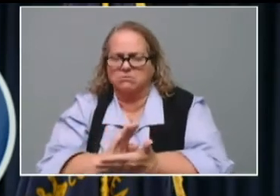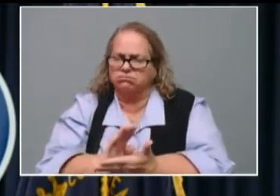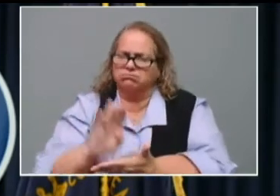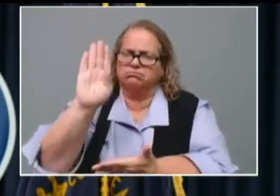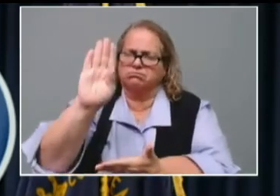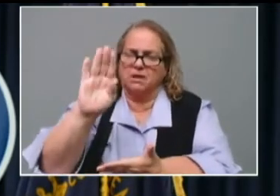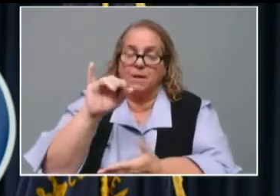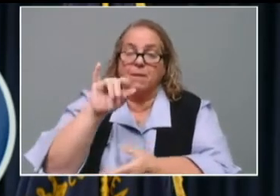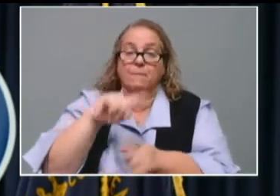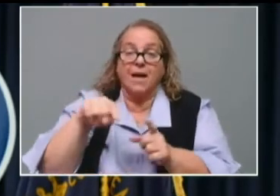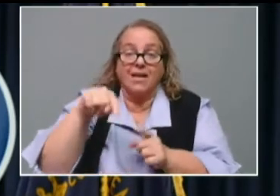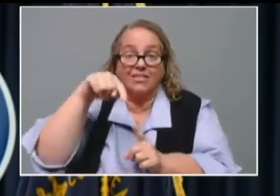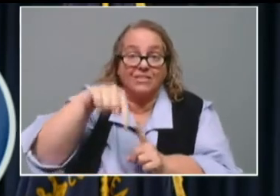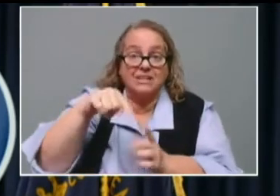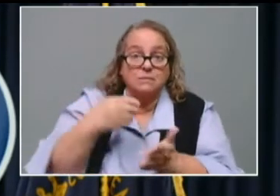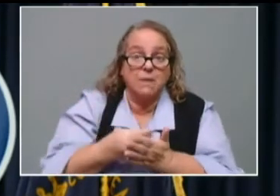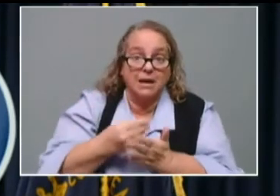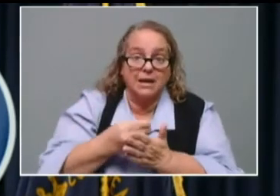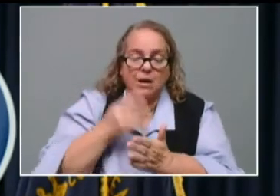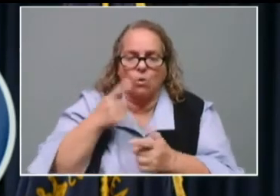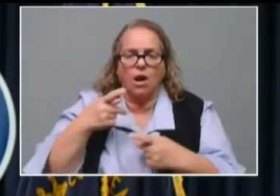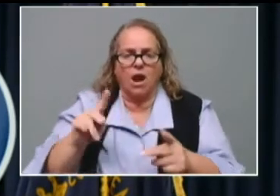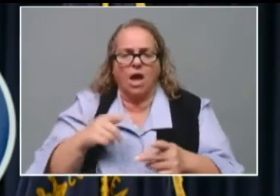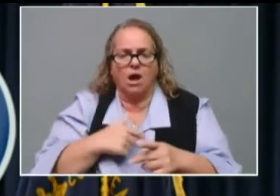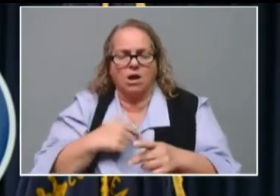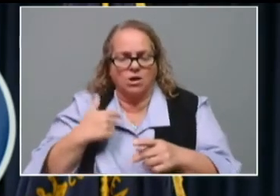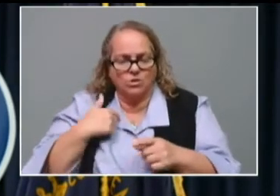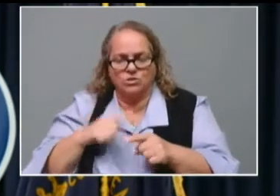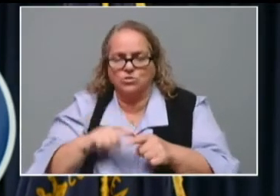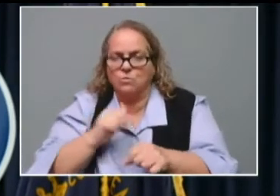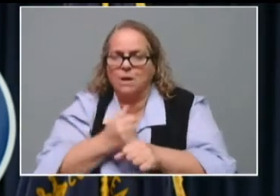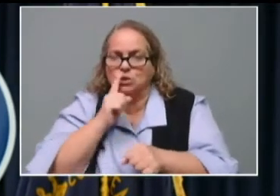follower again. We're gonna be wise and how we do this. We're gonna spend it on